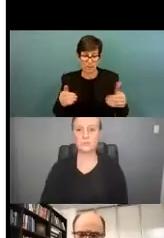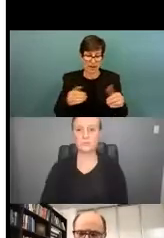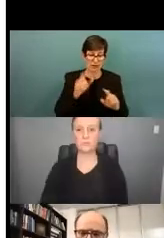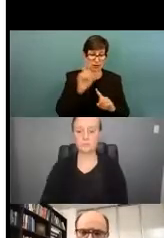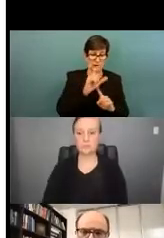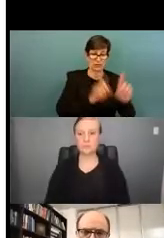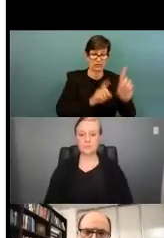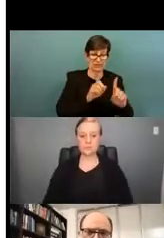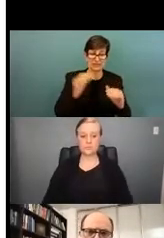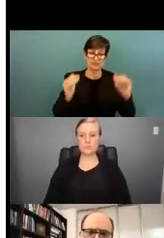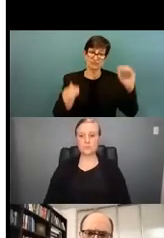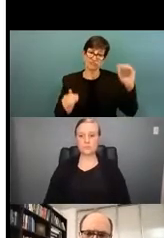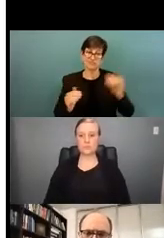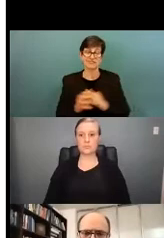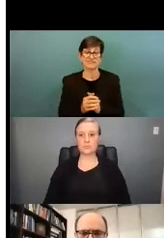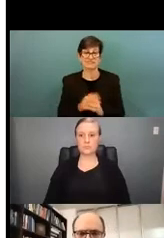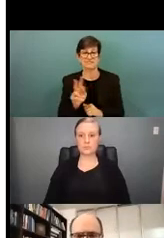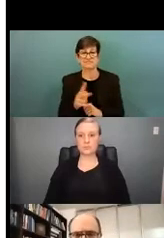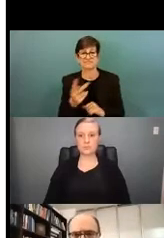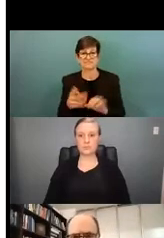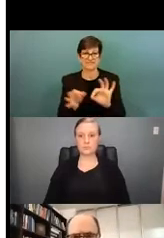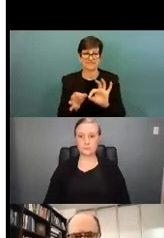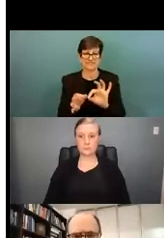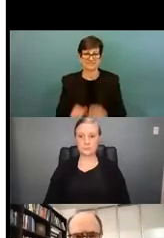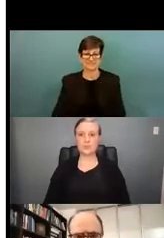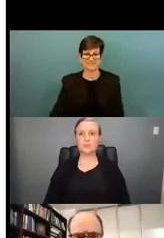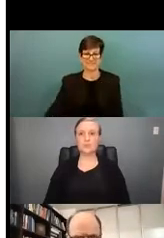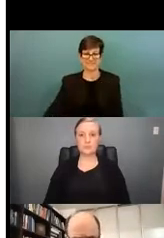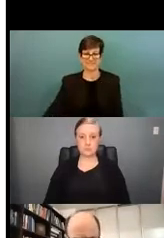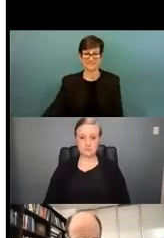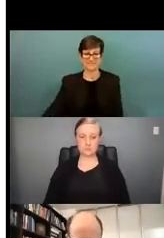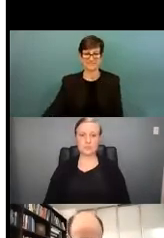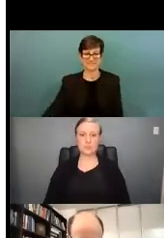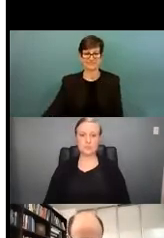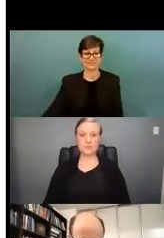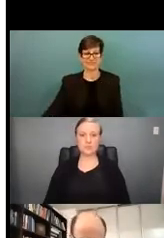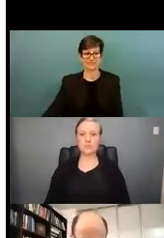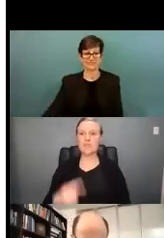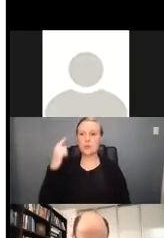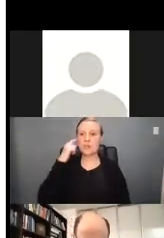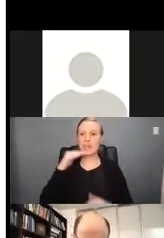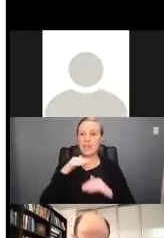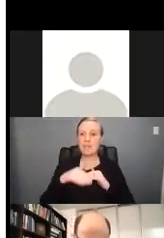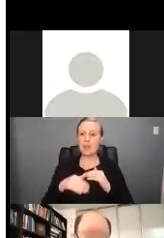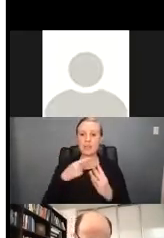If you look at it in terms of the three dimensions of digital inclusion that I've been talking